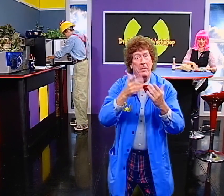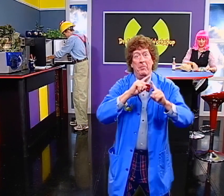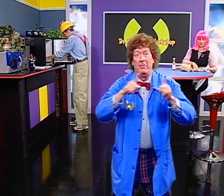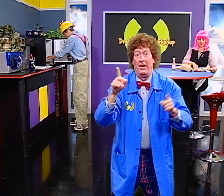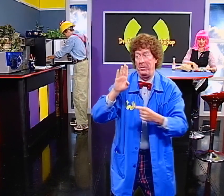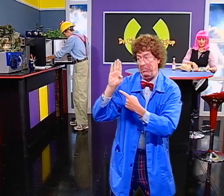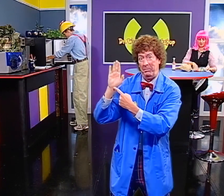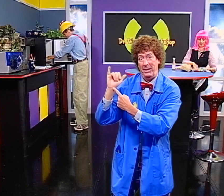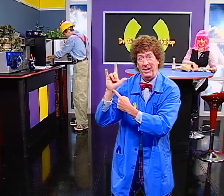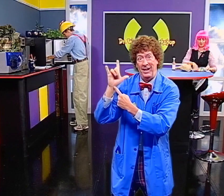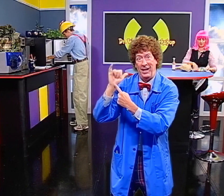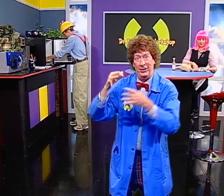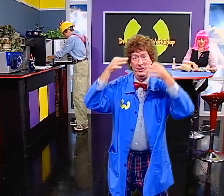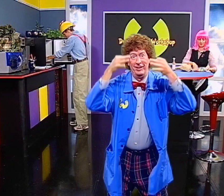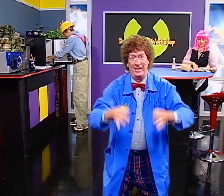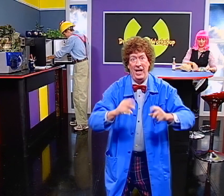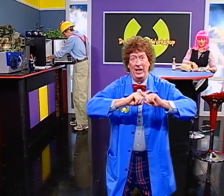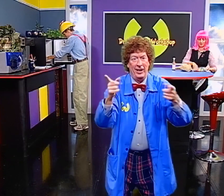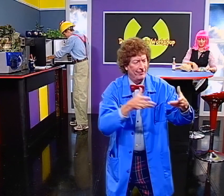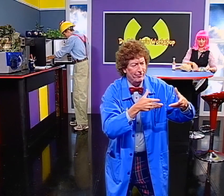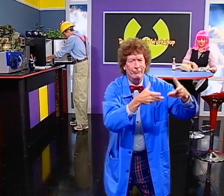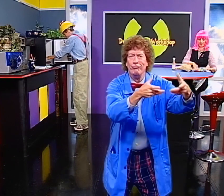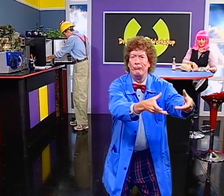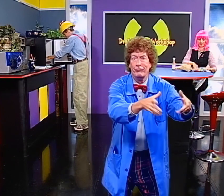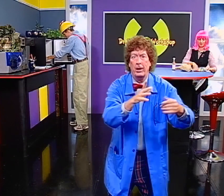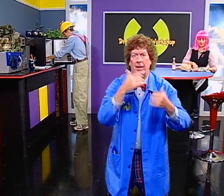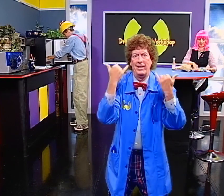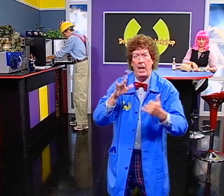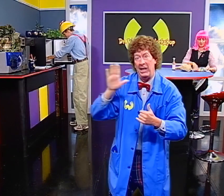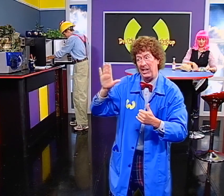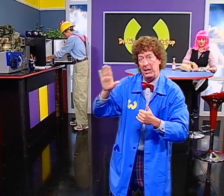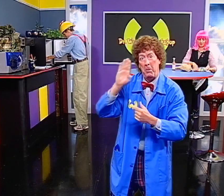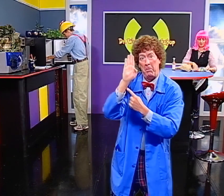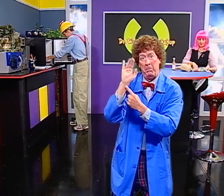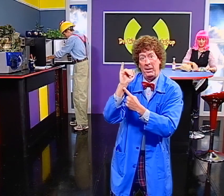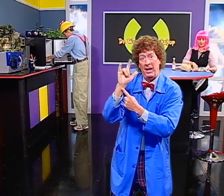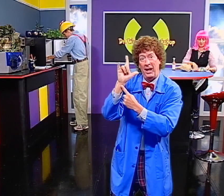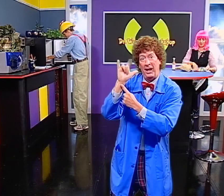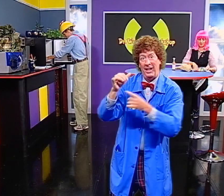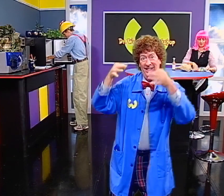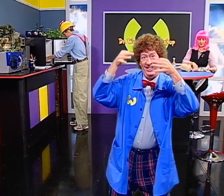WELL, BILLY MADE THE DECISION TO PUT THE EXPERIMENT BACK.